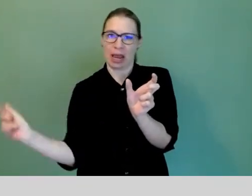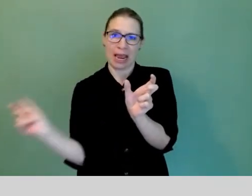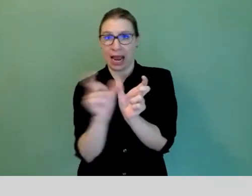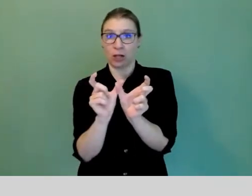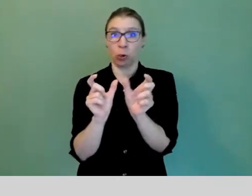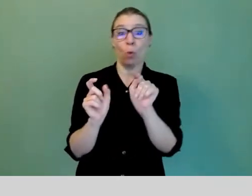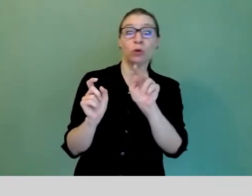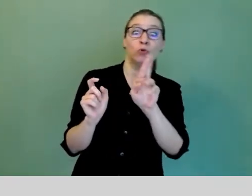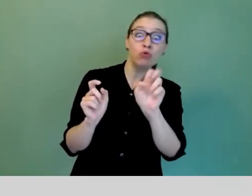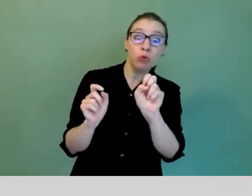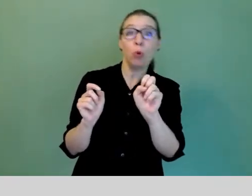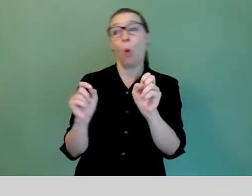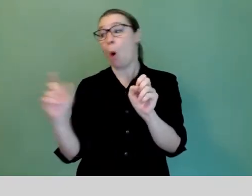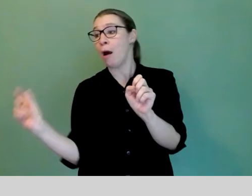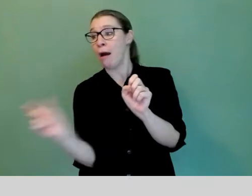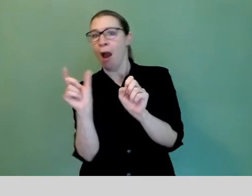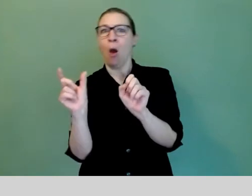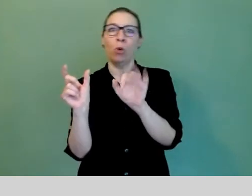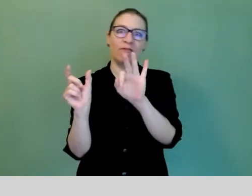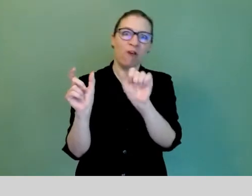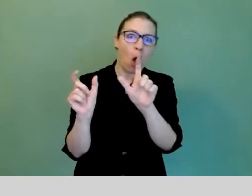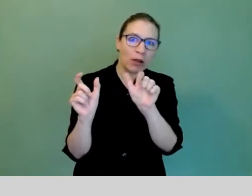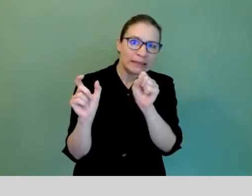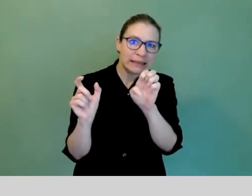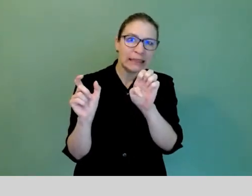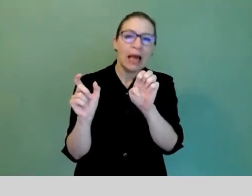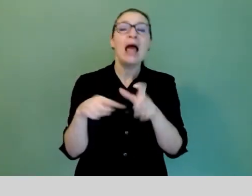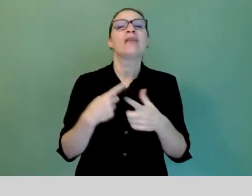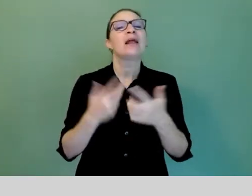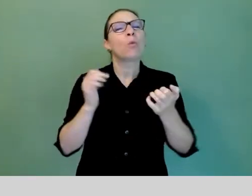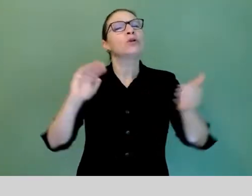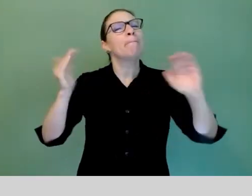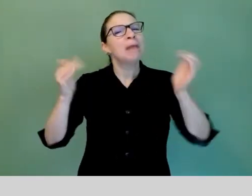and I want to be able to compare that to different values and get something sensible.